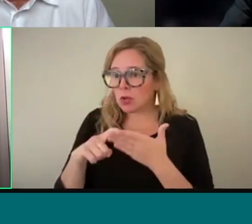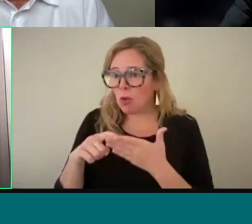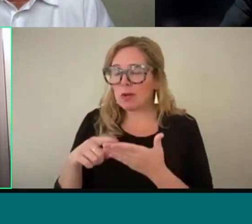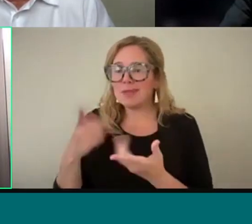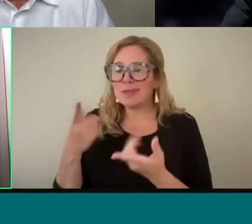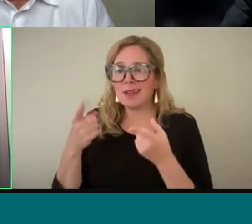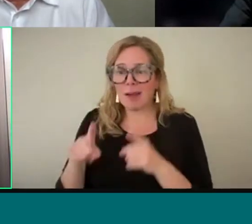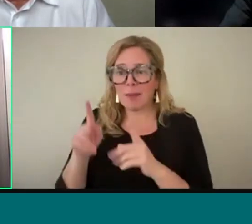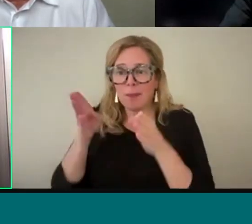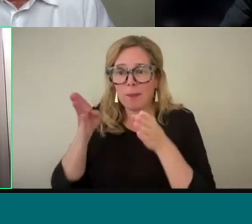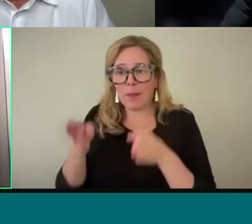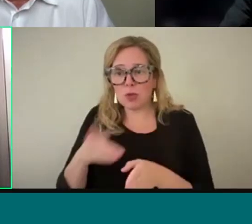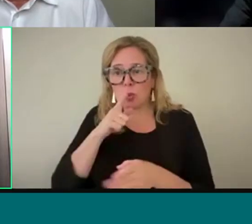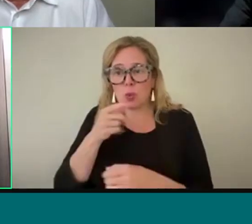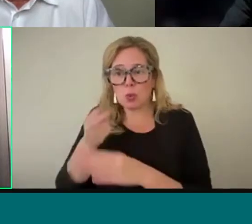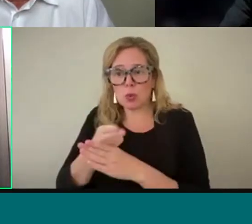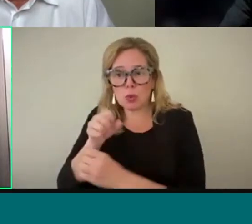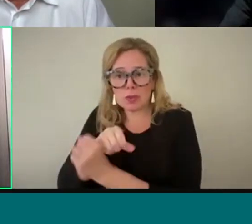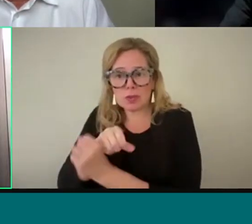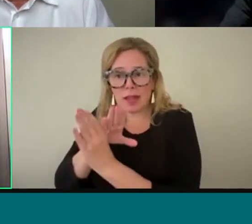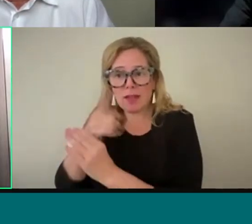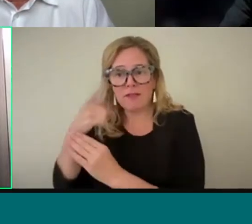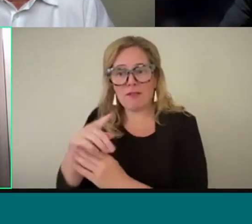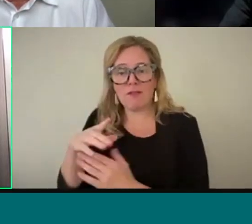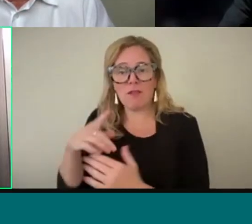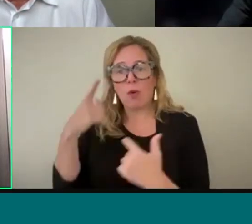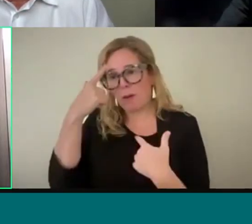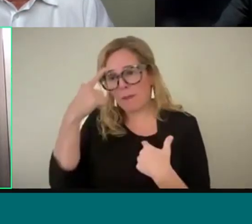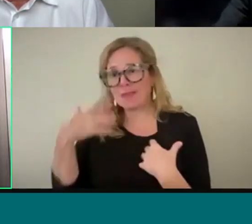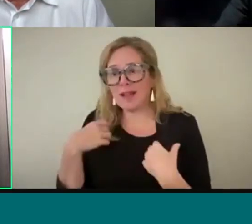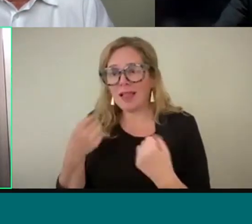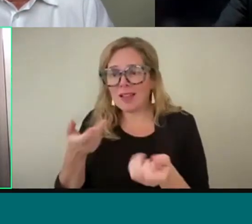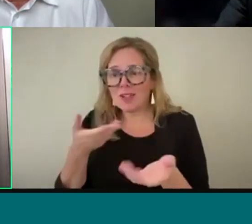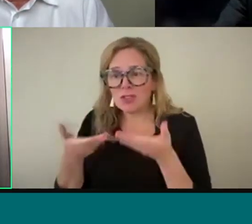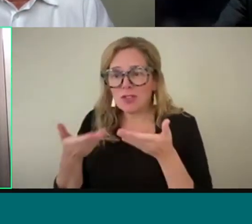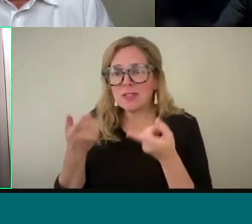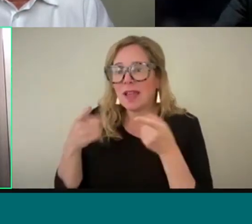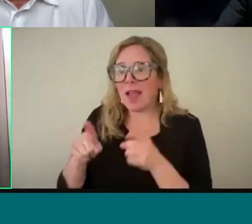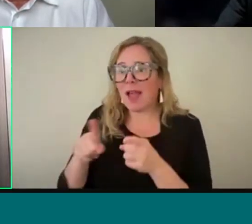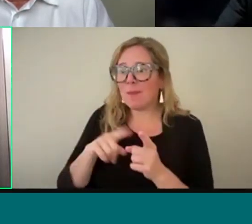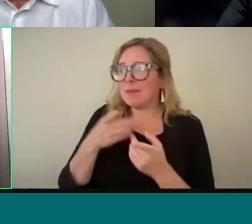attack and going home without a Bluetooth scale and blood pressure cuff and an iPhone.